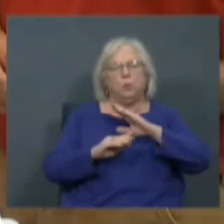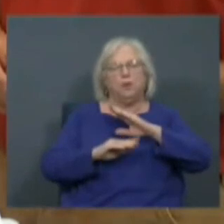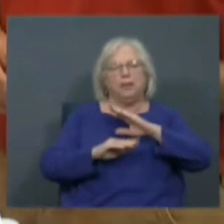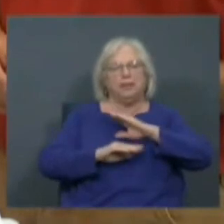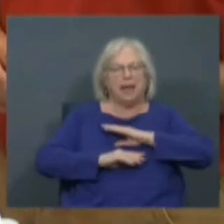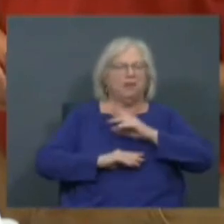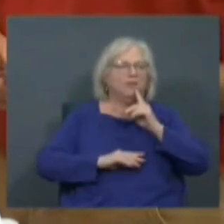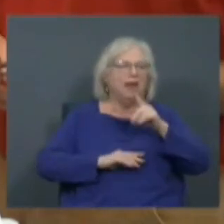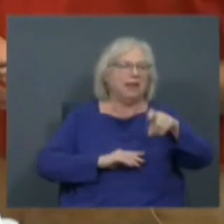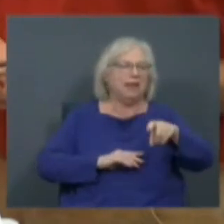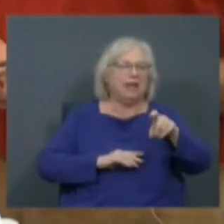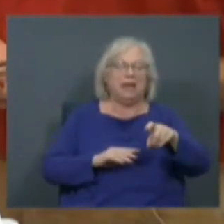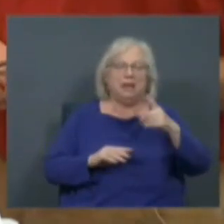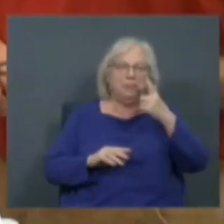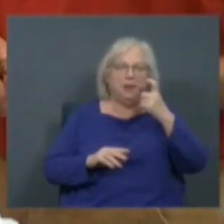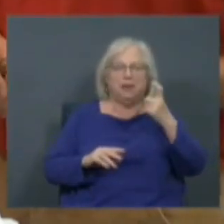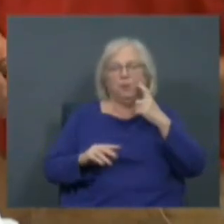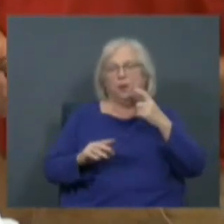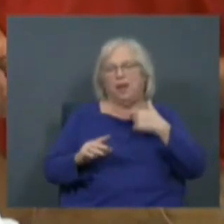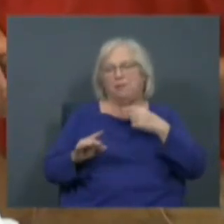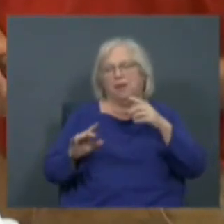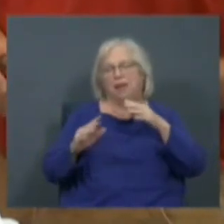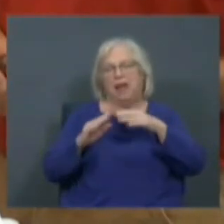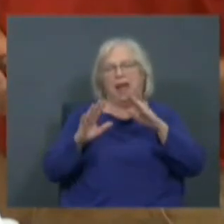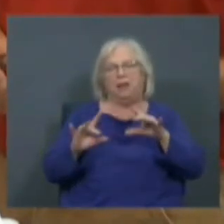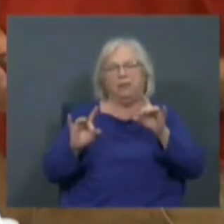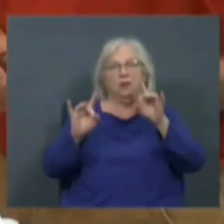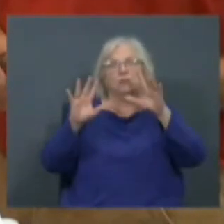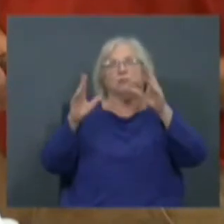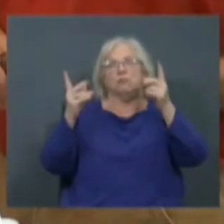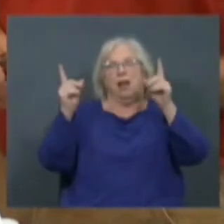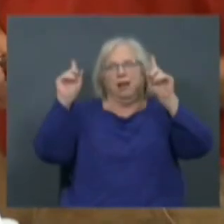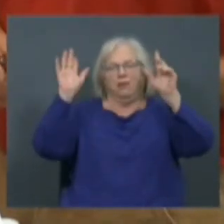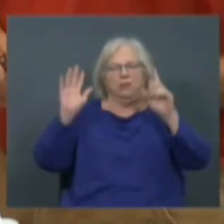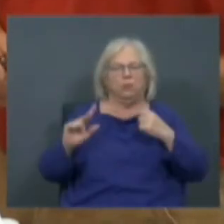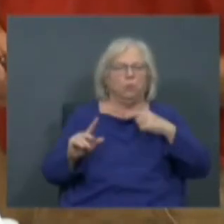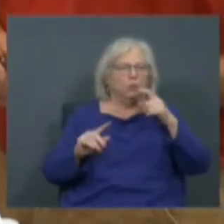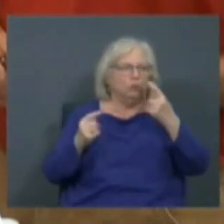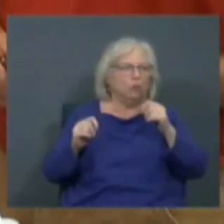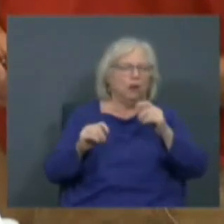experiencing a housing crisis and we're trying to build affordable but also be